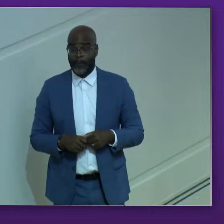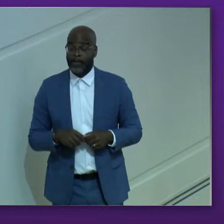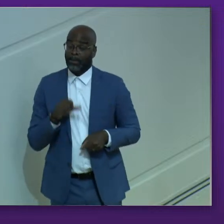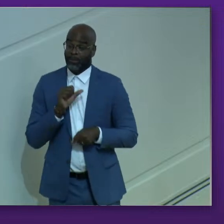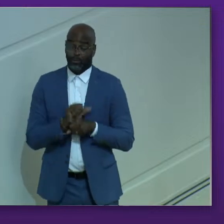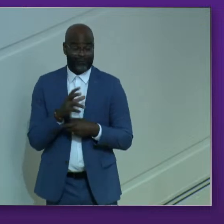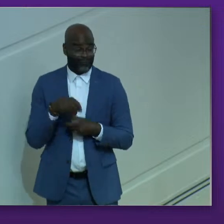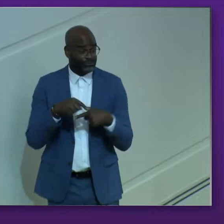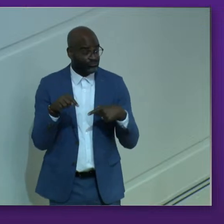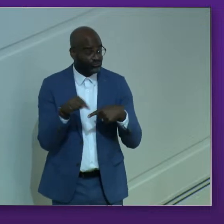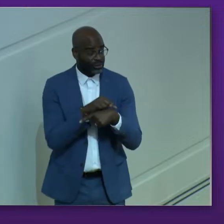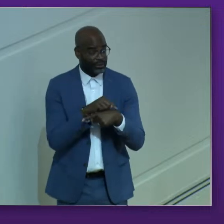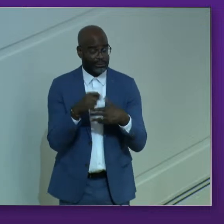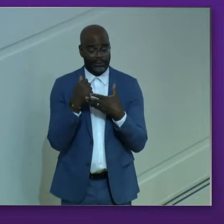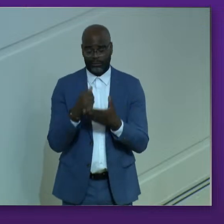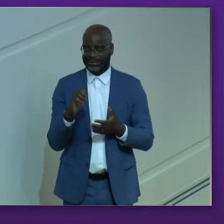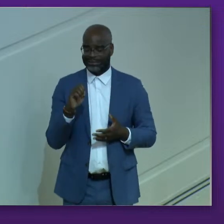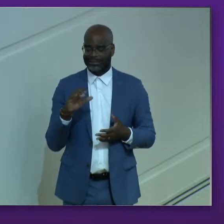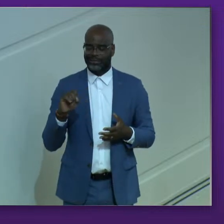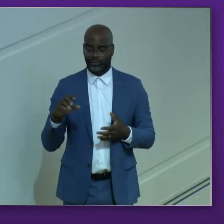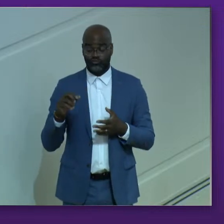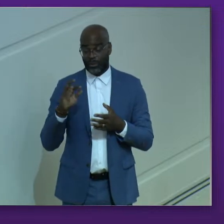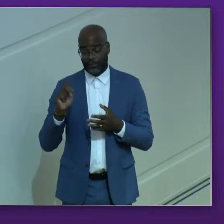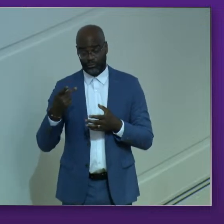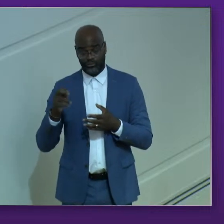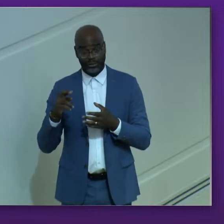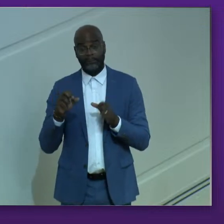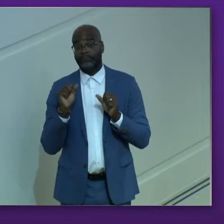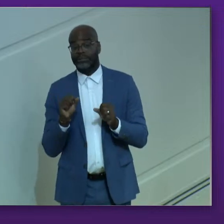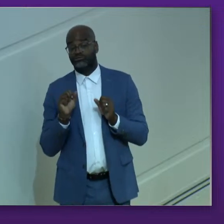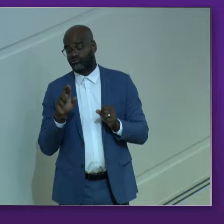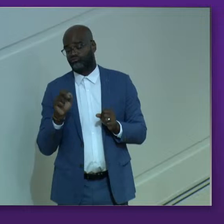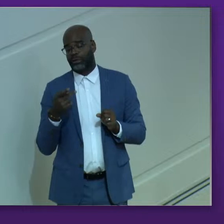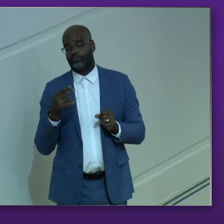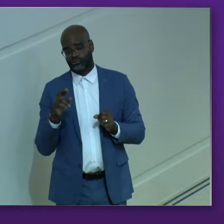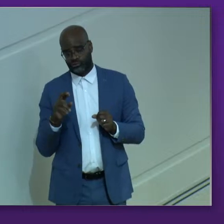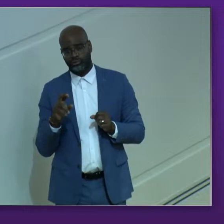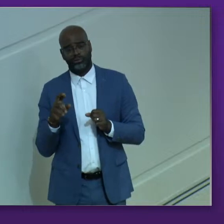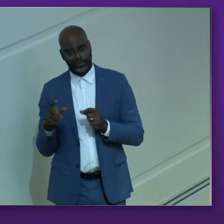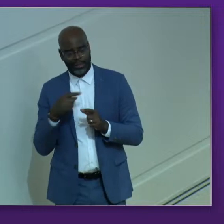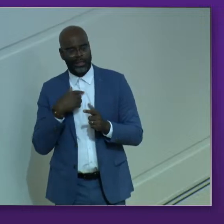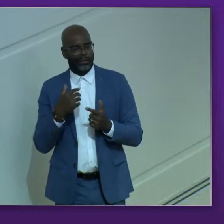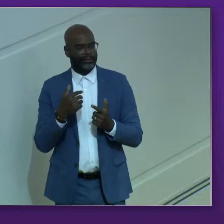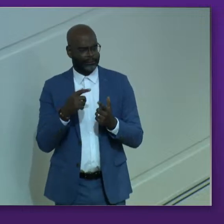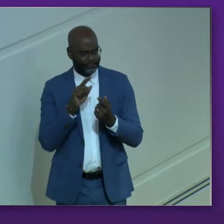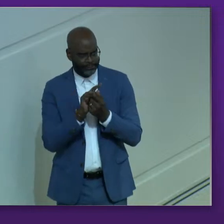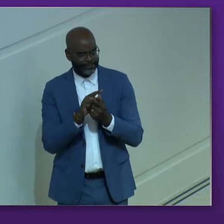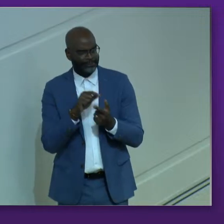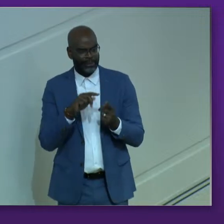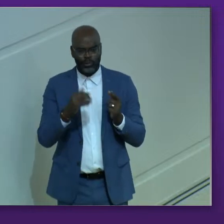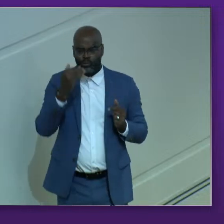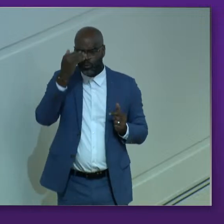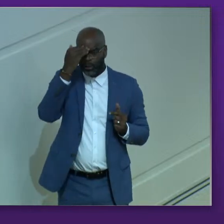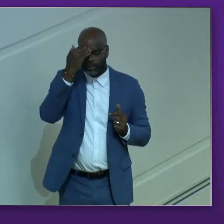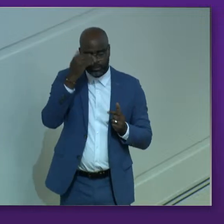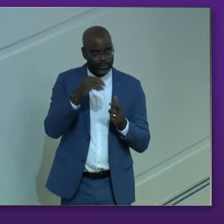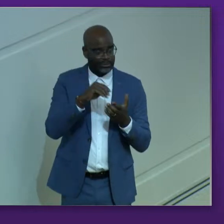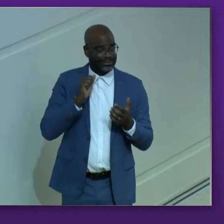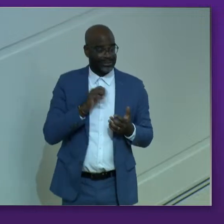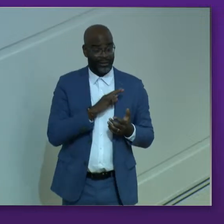WHAT IT HAS TO OFFER. STANDING UP THE NEWEST BRANCH OF RAPTORS CENTRAL AT THE ECEC THIS INTERDEPARTMENTAL TEAM AND